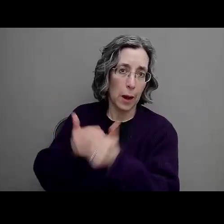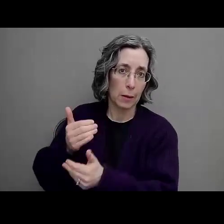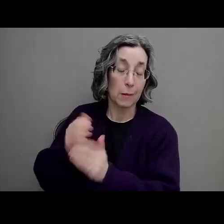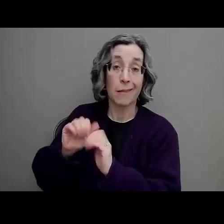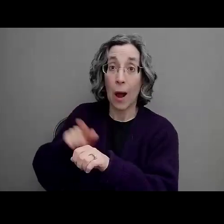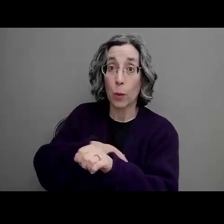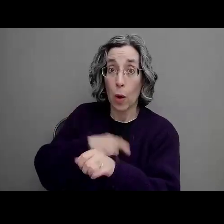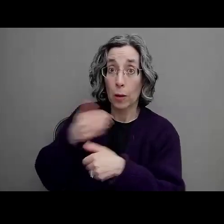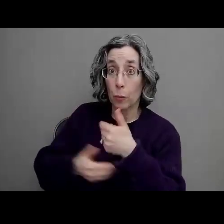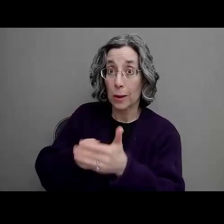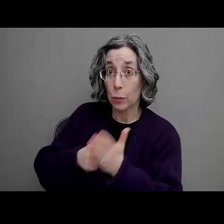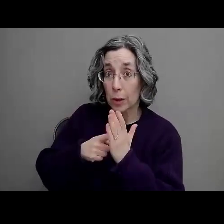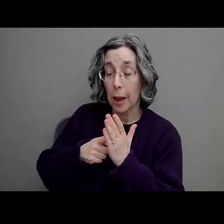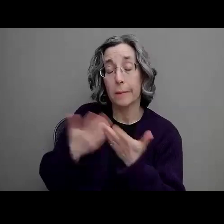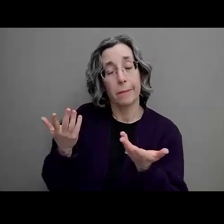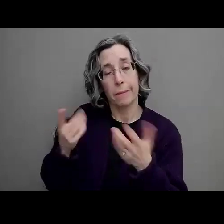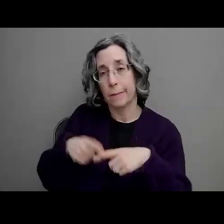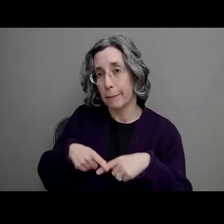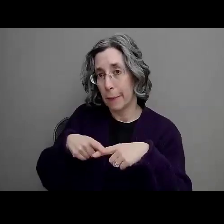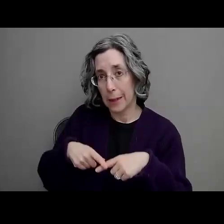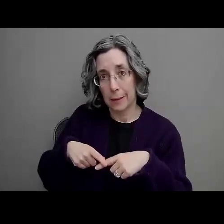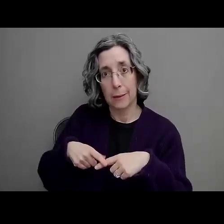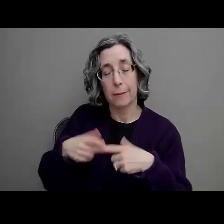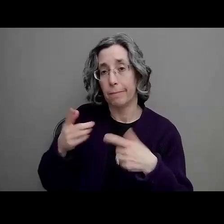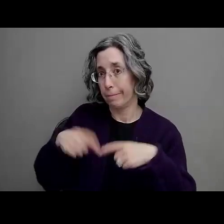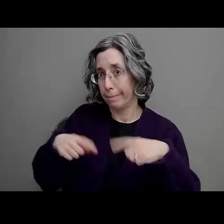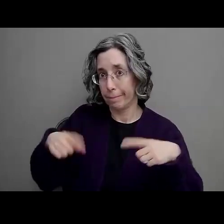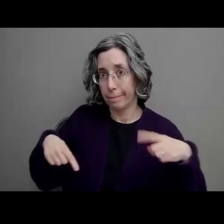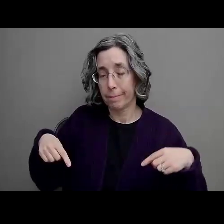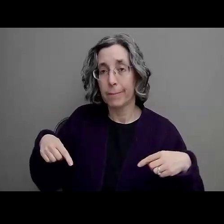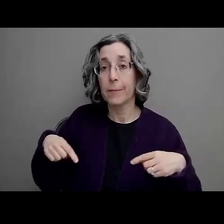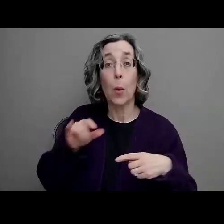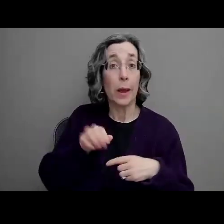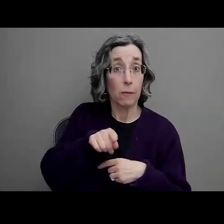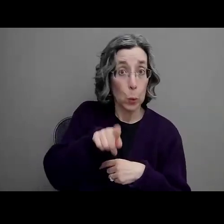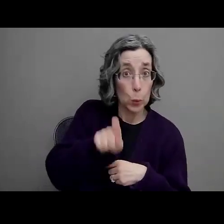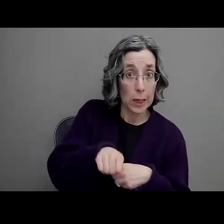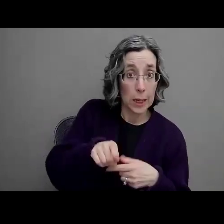that process would take. You would want to make sure that if you are a person who needs those